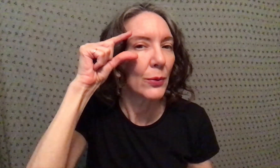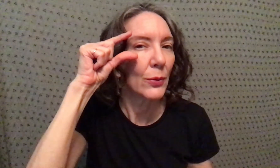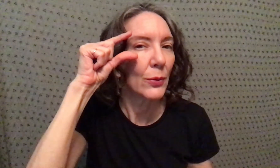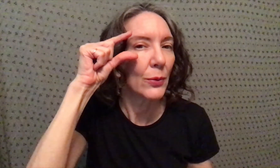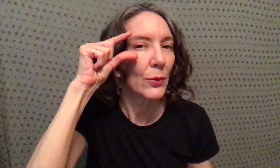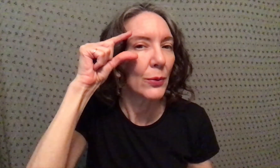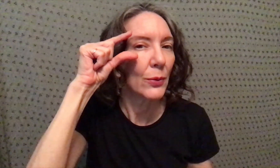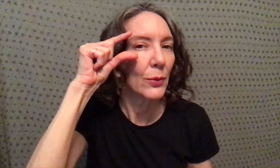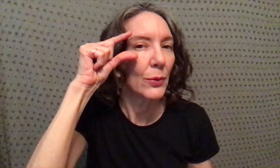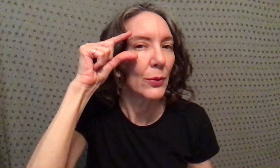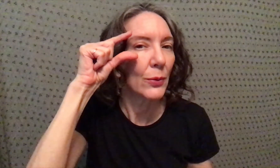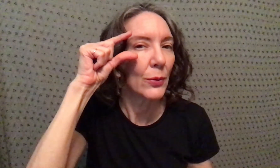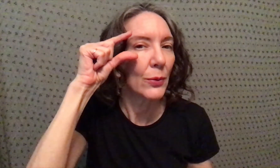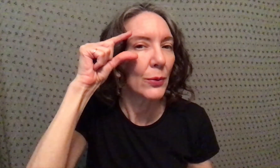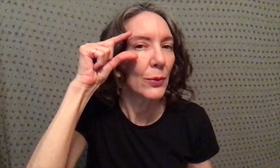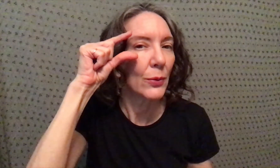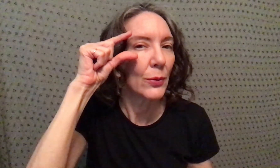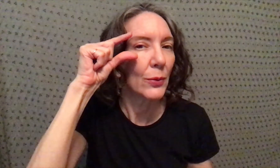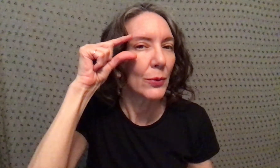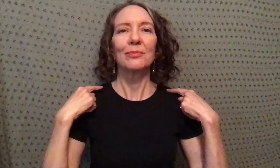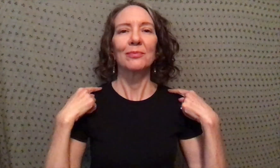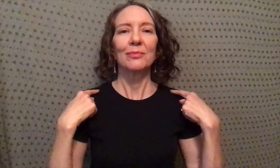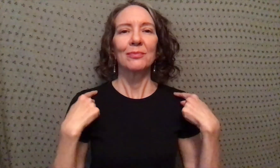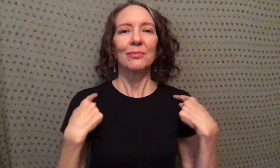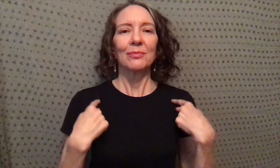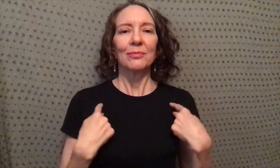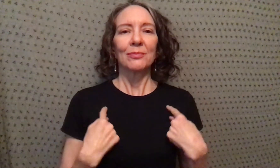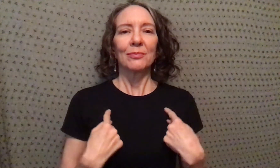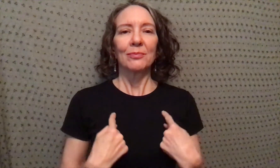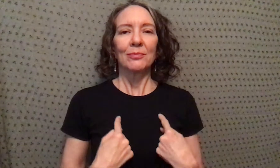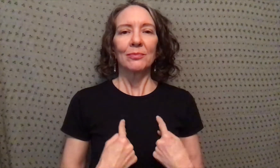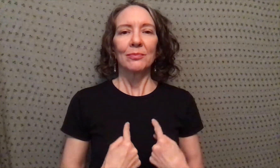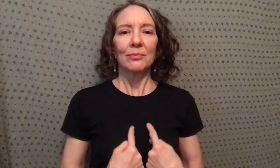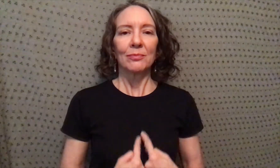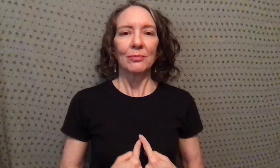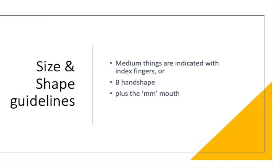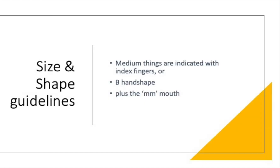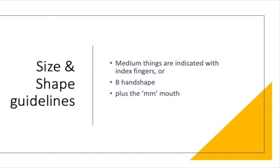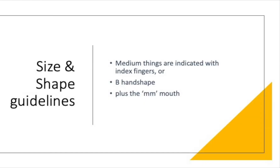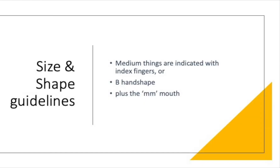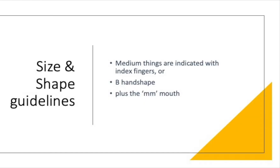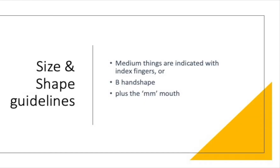"oo" mouth shape. Medium sized things are indicated with an